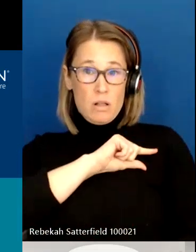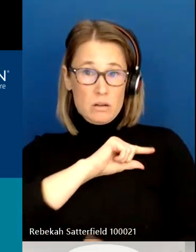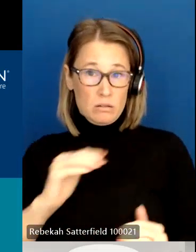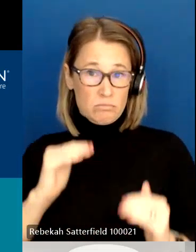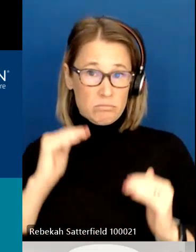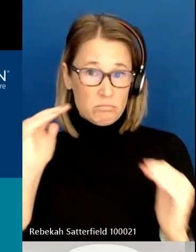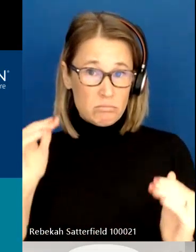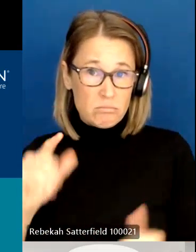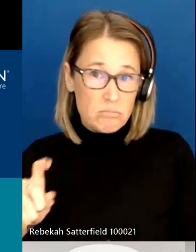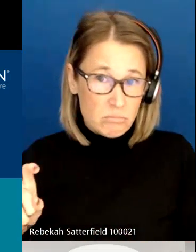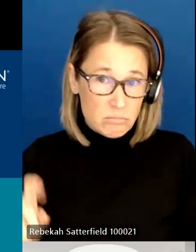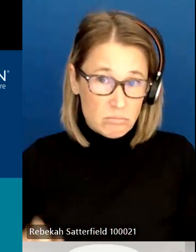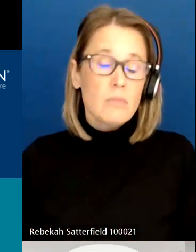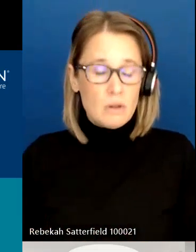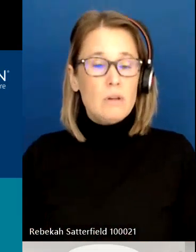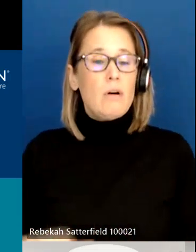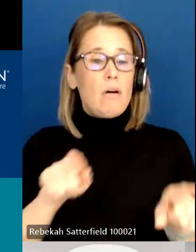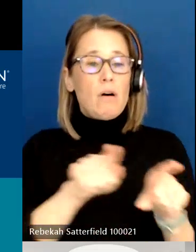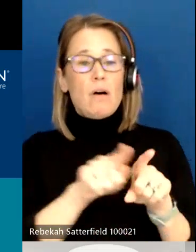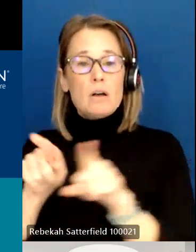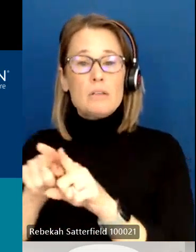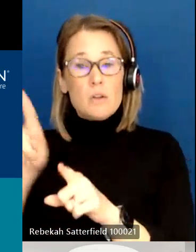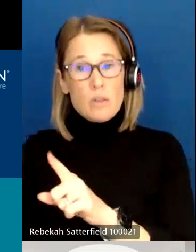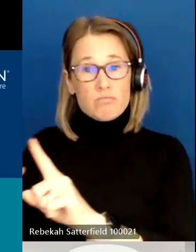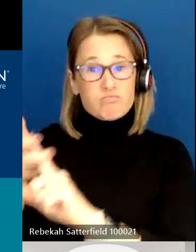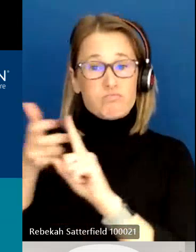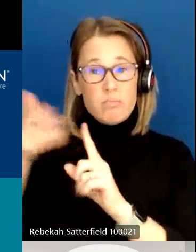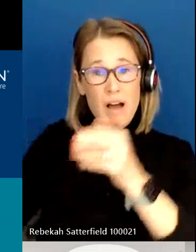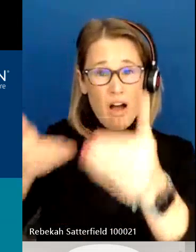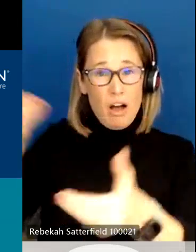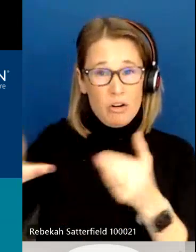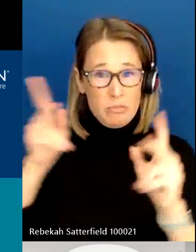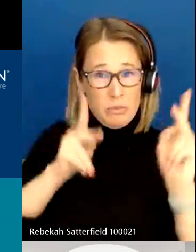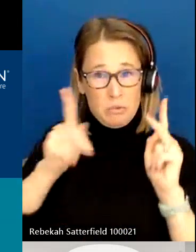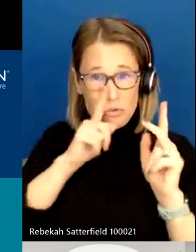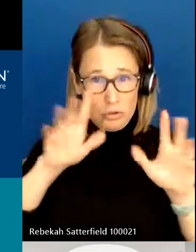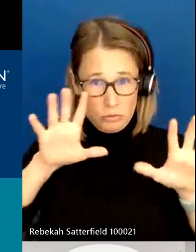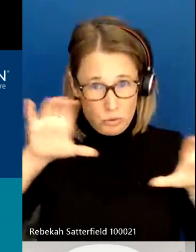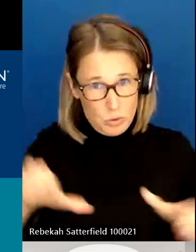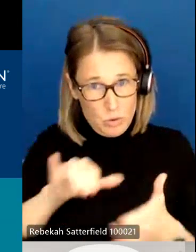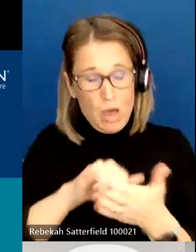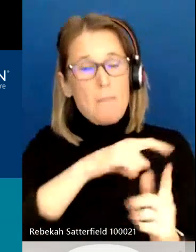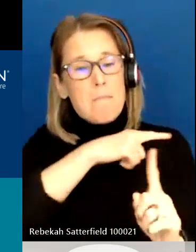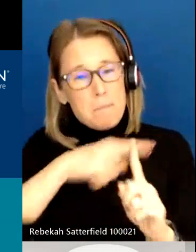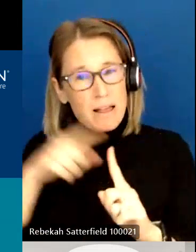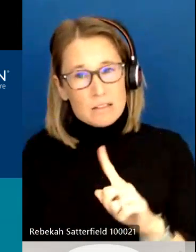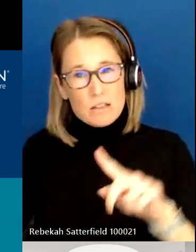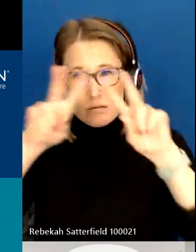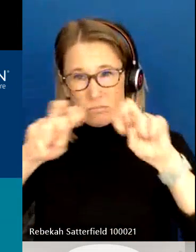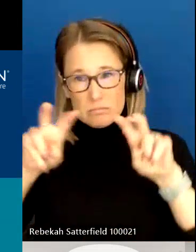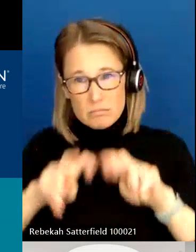you know are employing professionals to do this examining uh doing this due diligence as